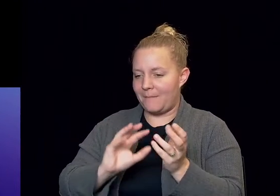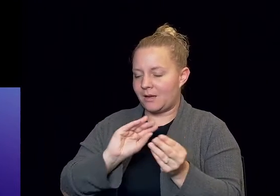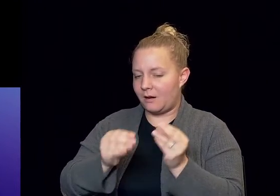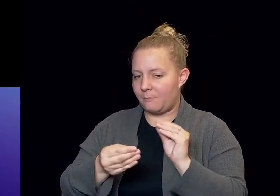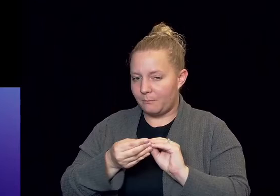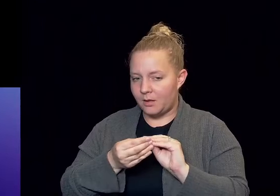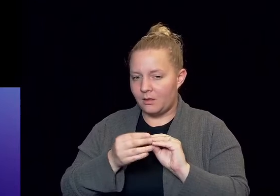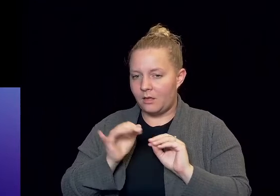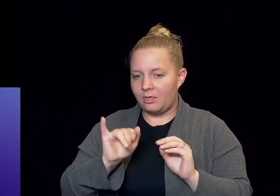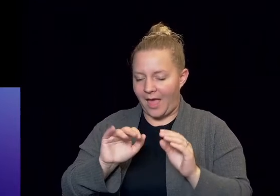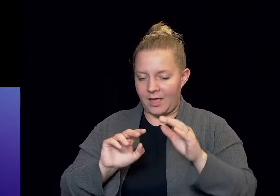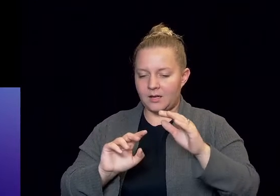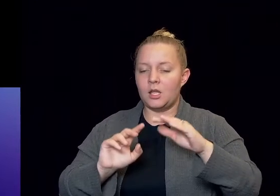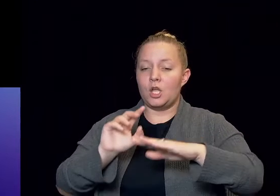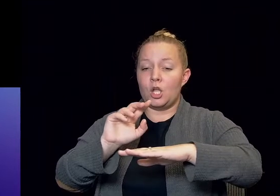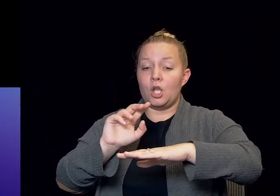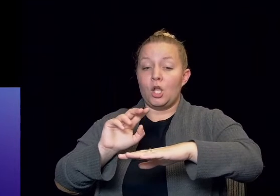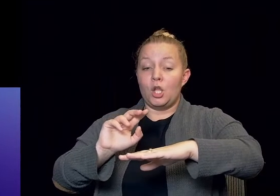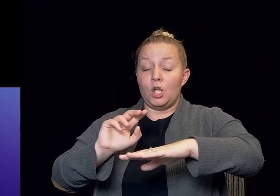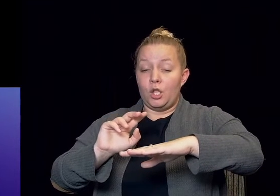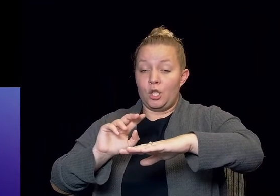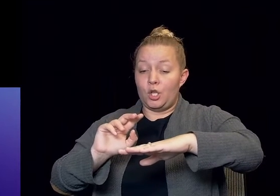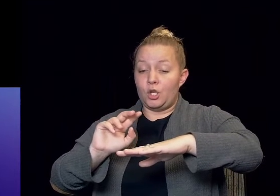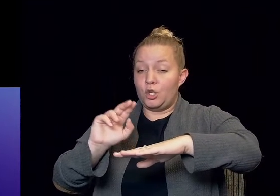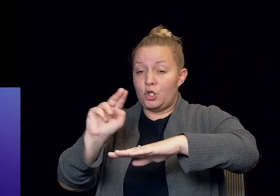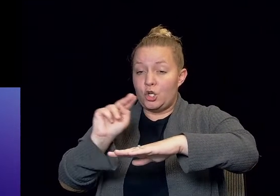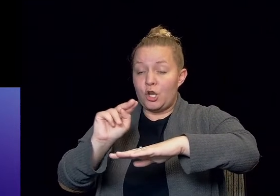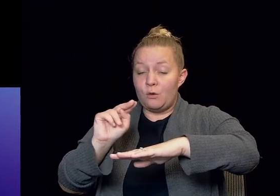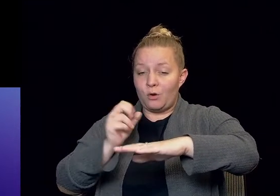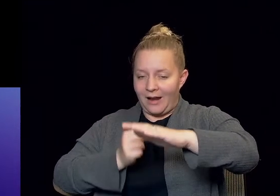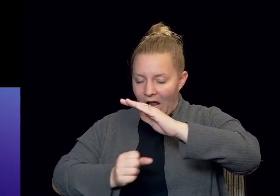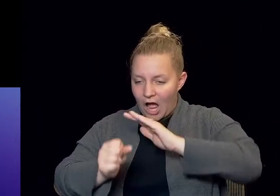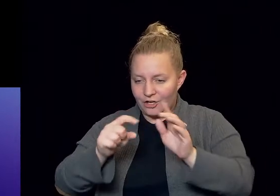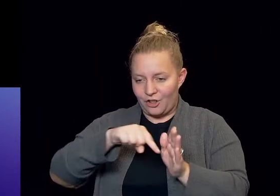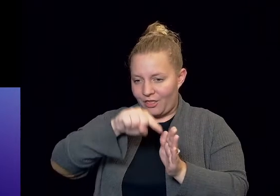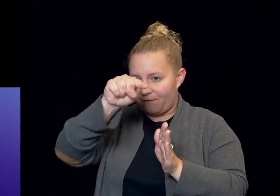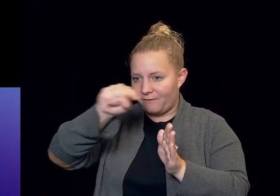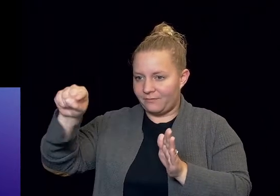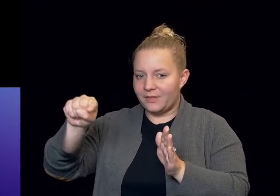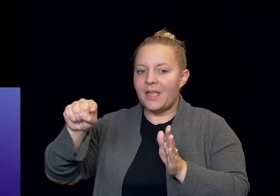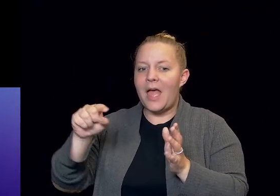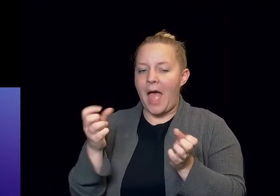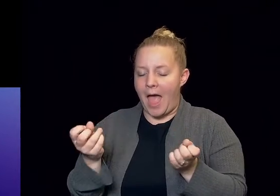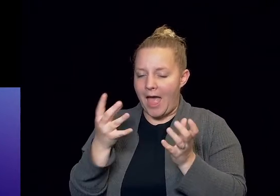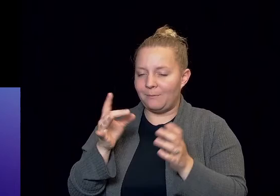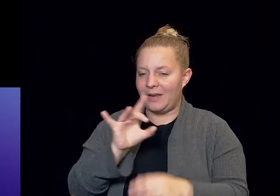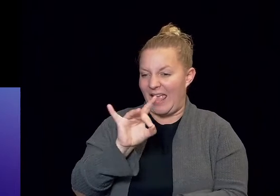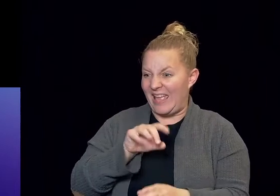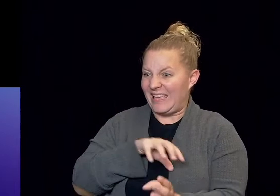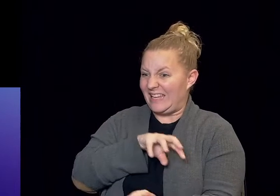That numerator goes under that divisor, so then 77. How many times does 8 go into 77? I know it can't